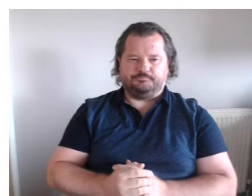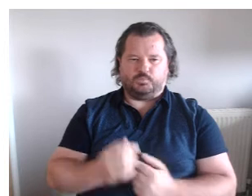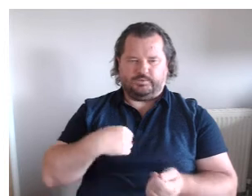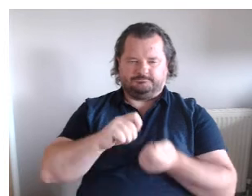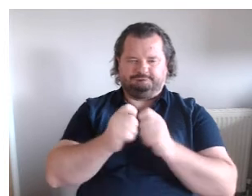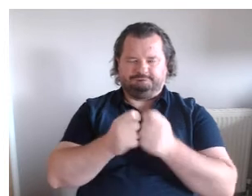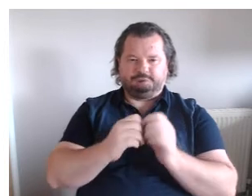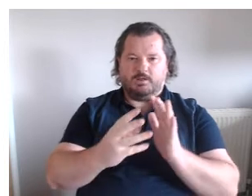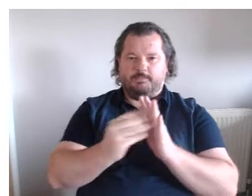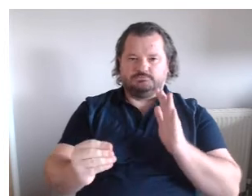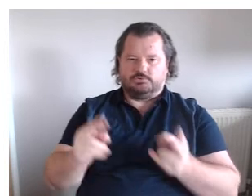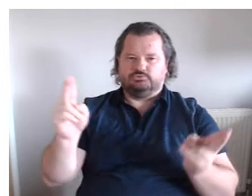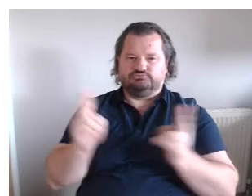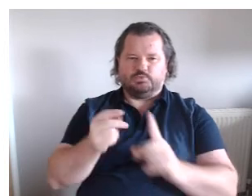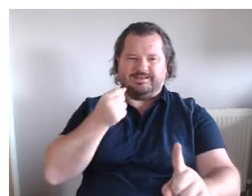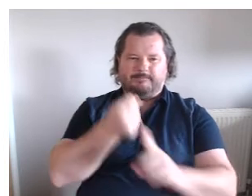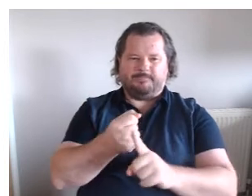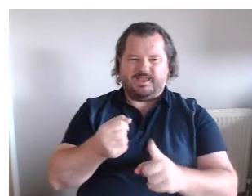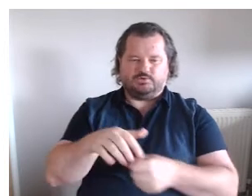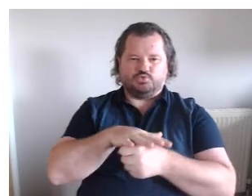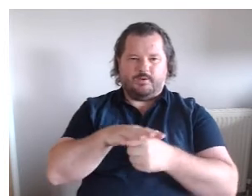We finetune the model to reduce the impact of the domain gap.